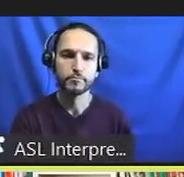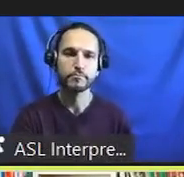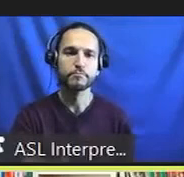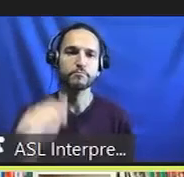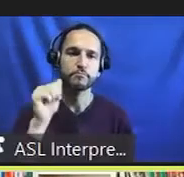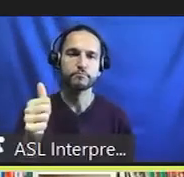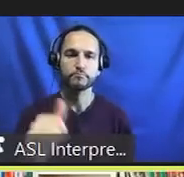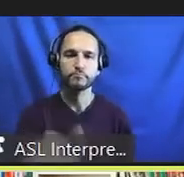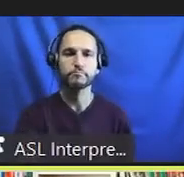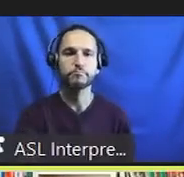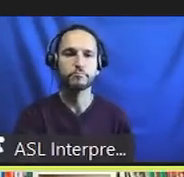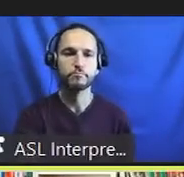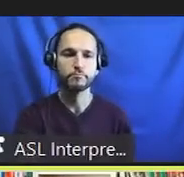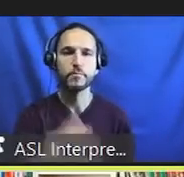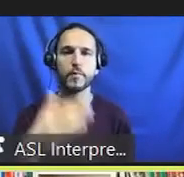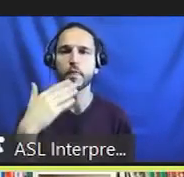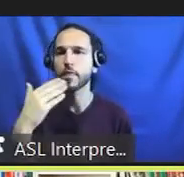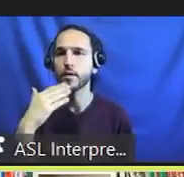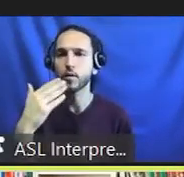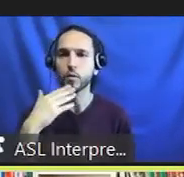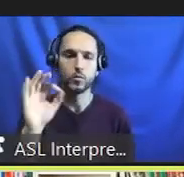Thank you. Bye.